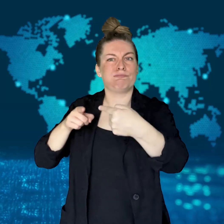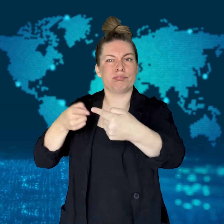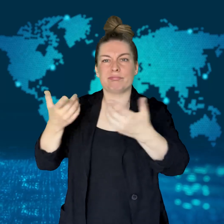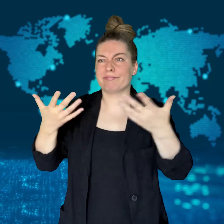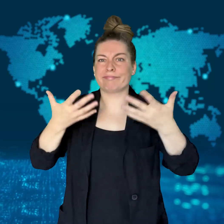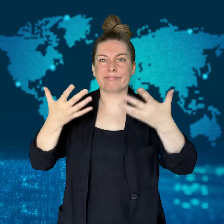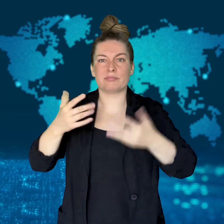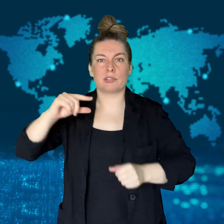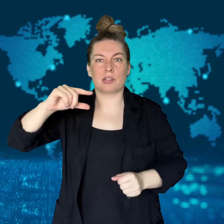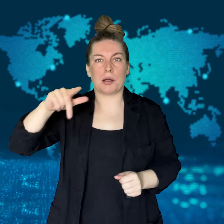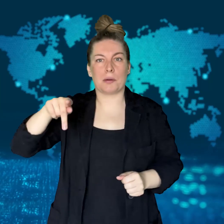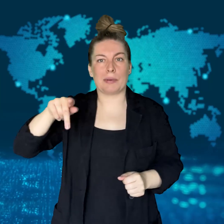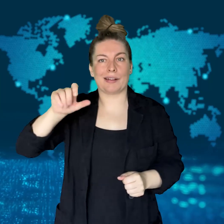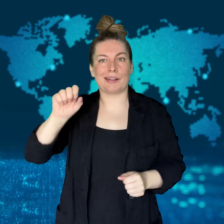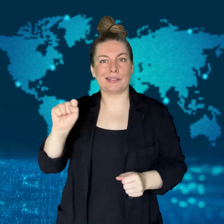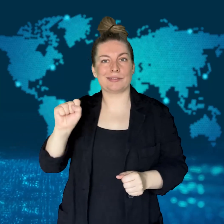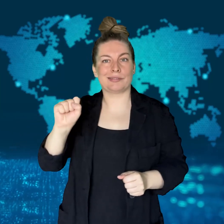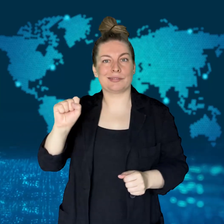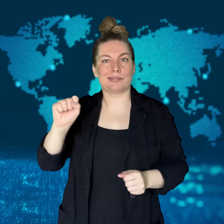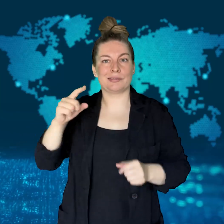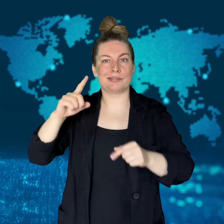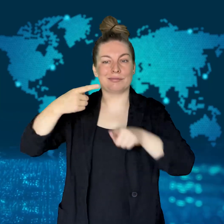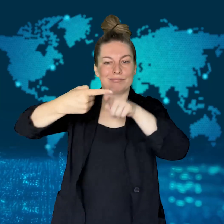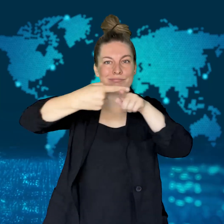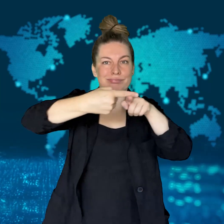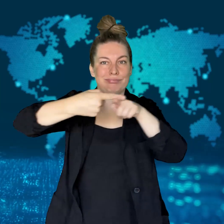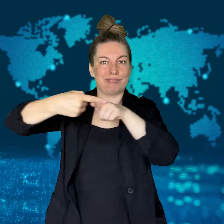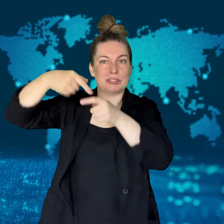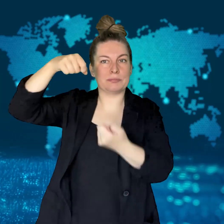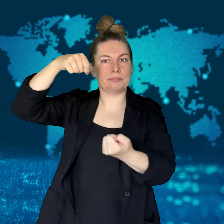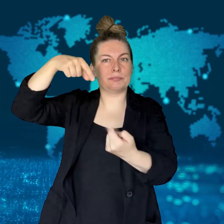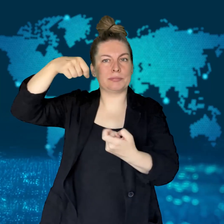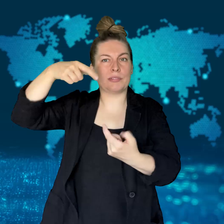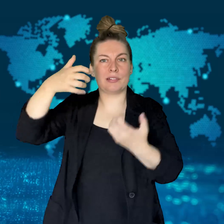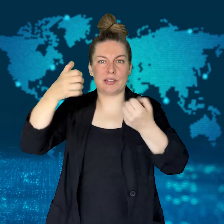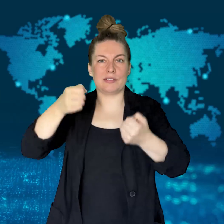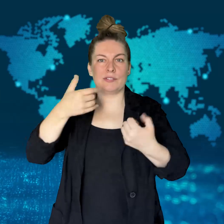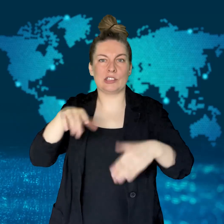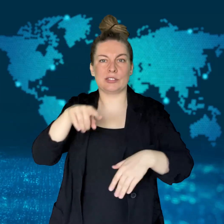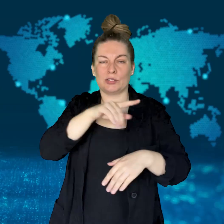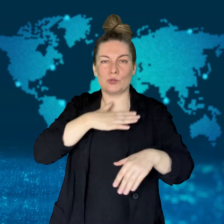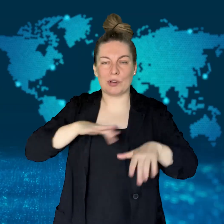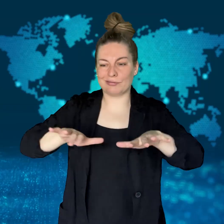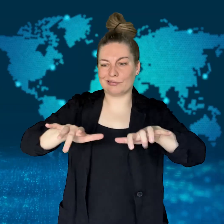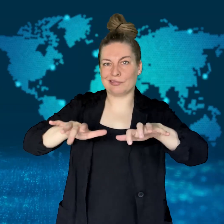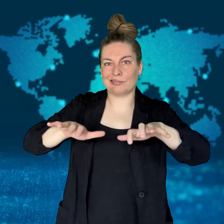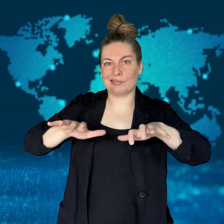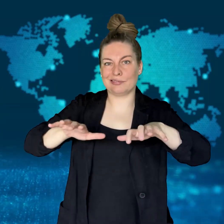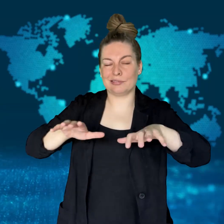warned people to report the balloons instead of opening them.